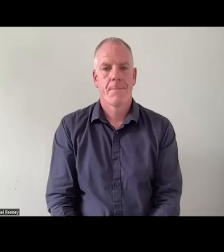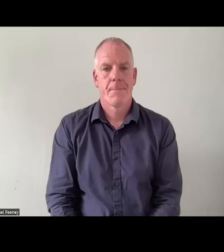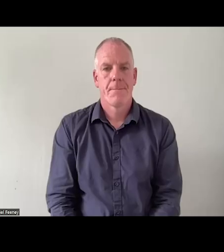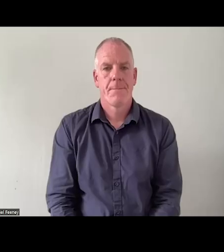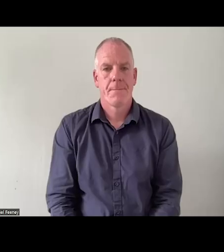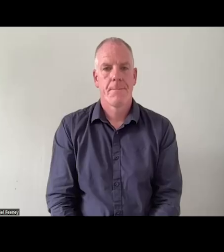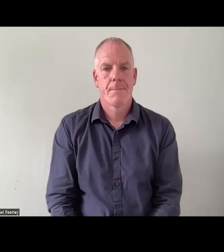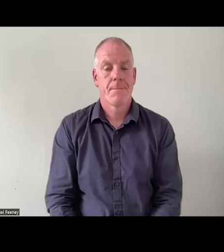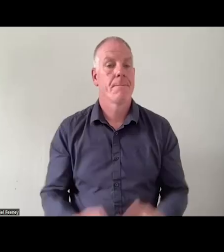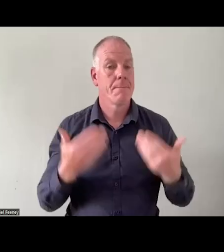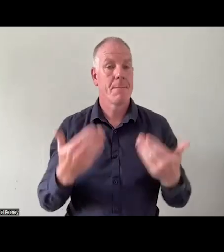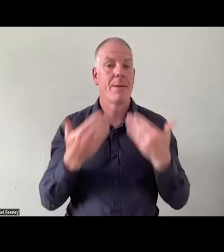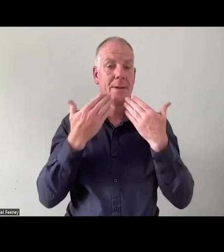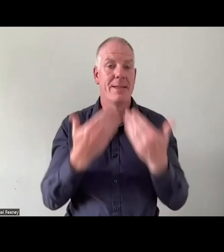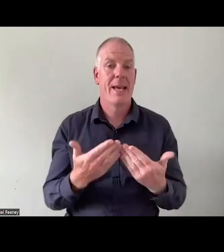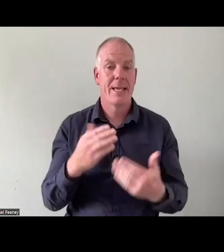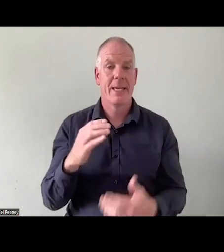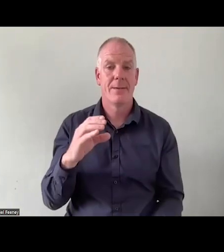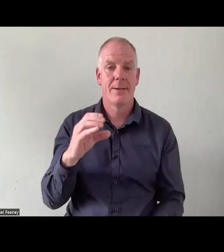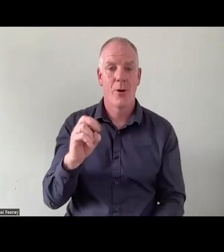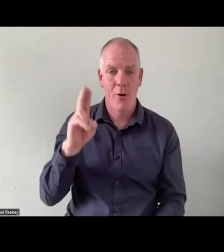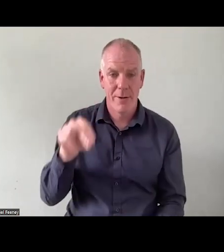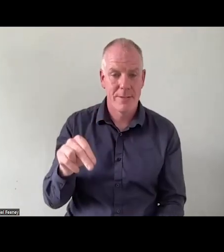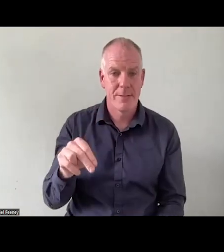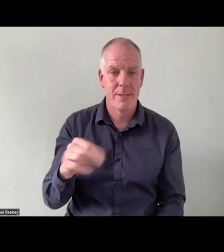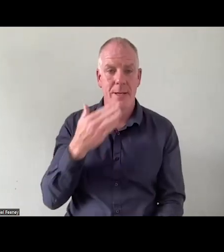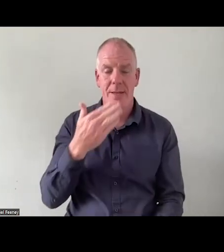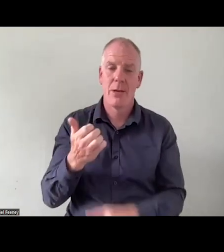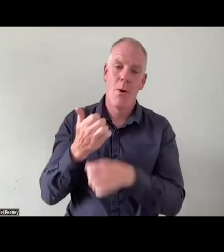OK, thanks very much, Oran, and thanks again to all our speakers today.